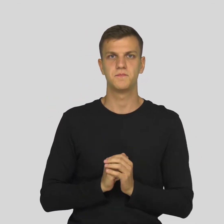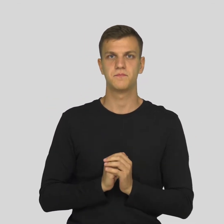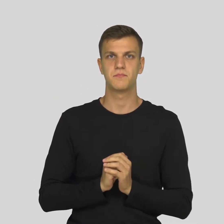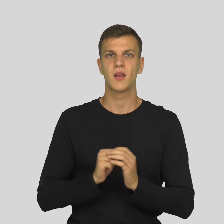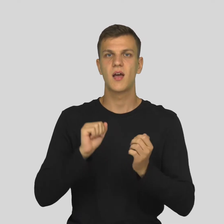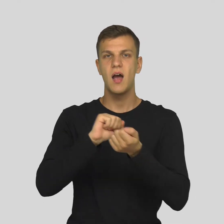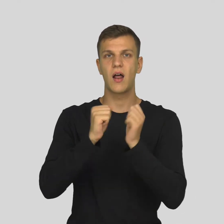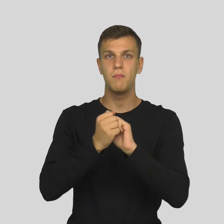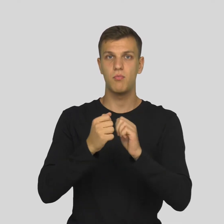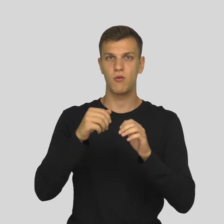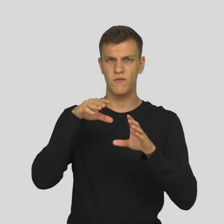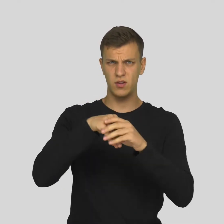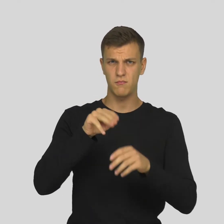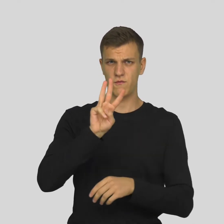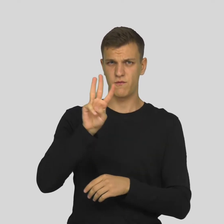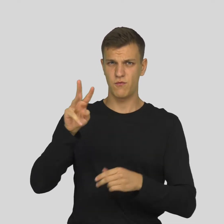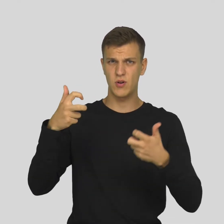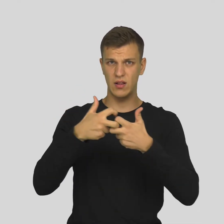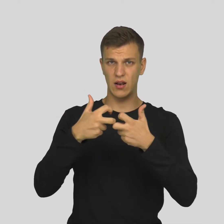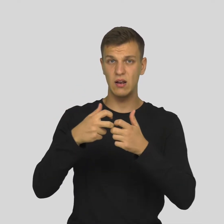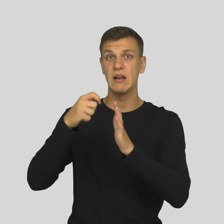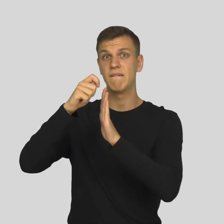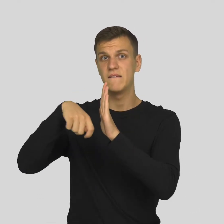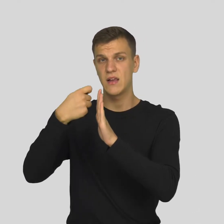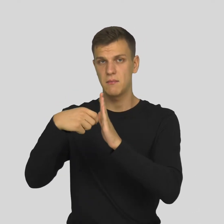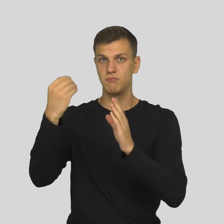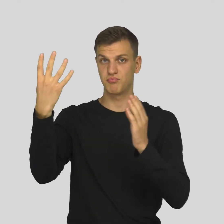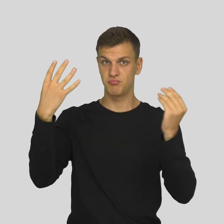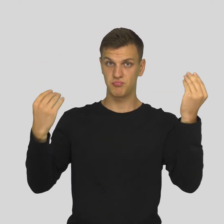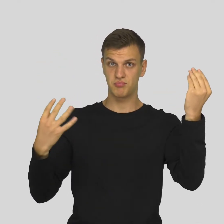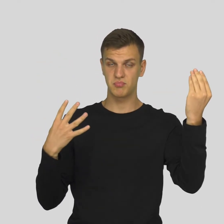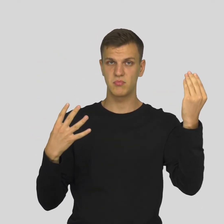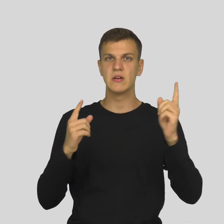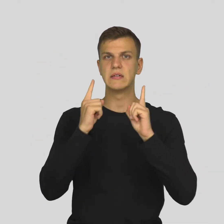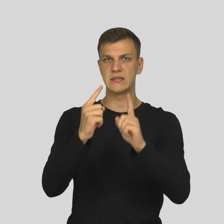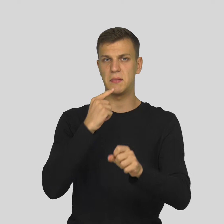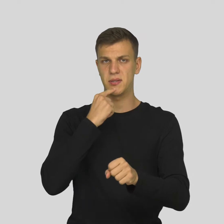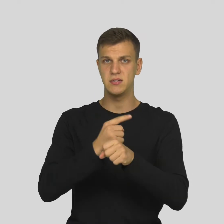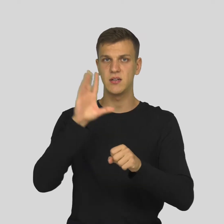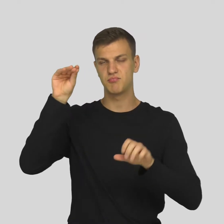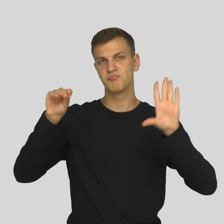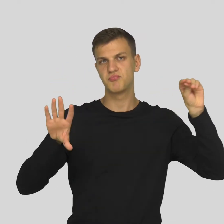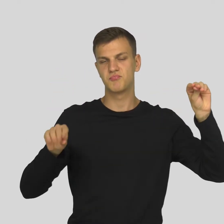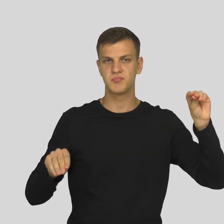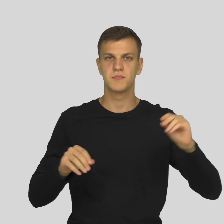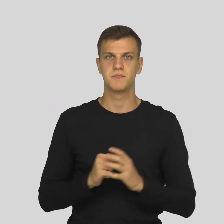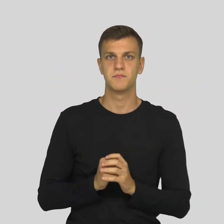The option to disable animations after interaction.